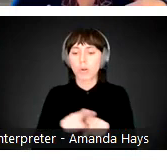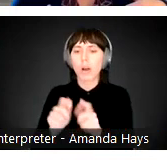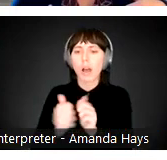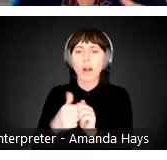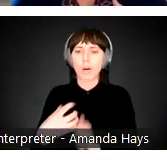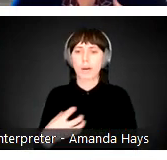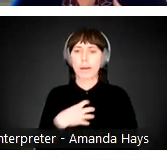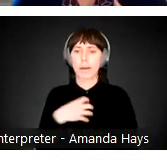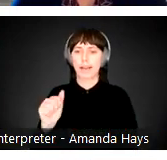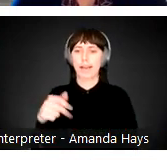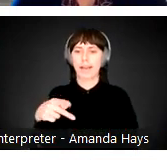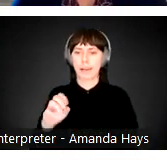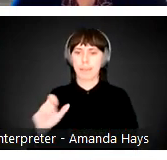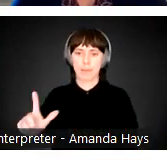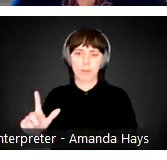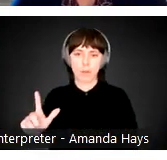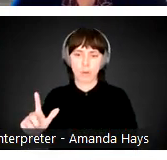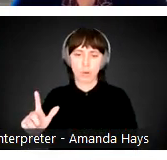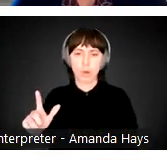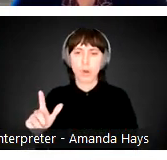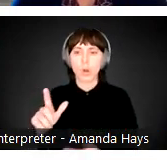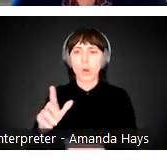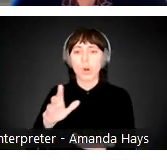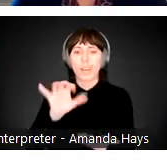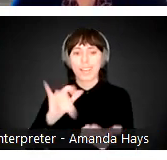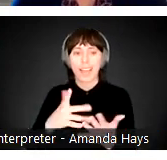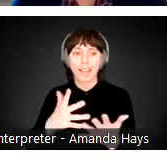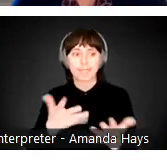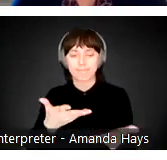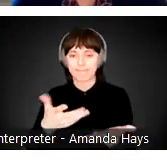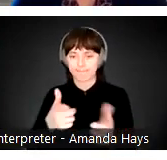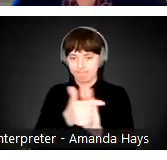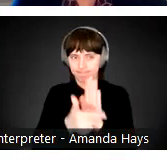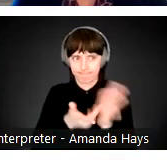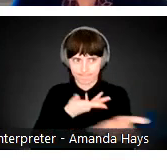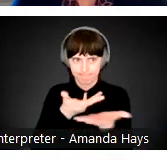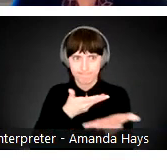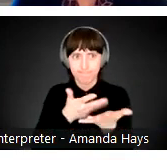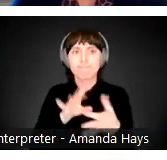would look more like a contract enforcement than say, a discrimination